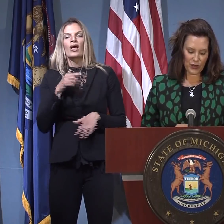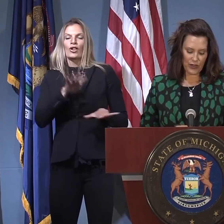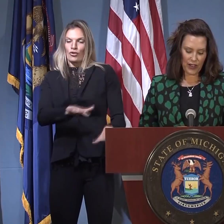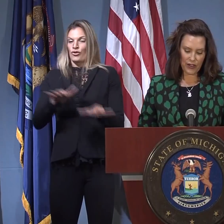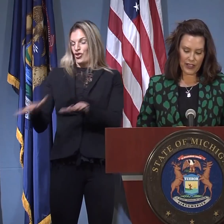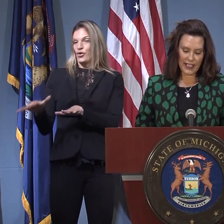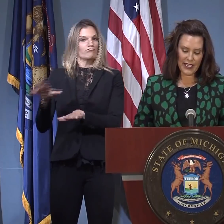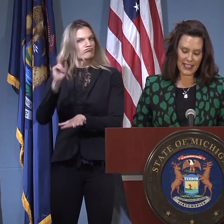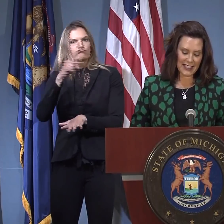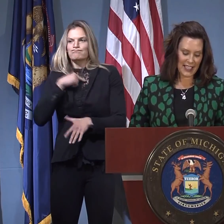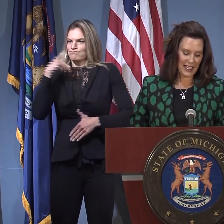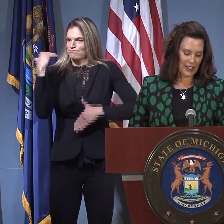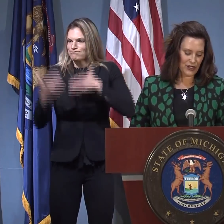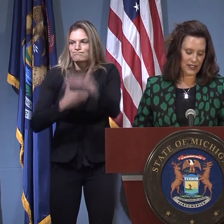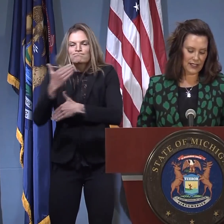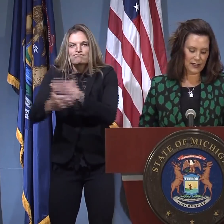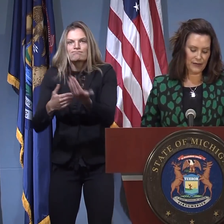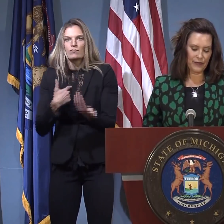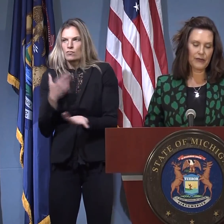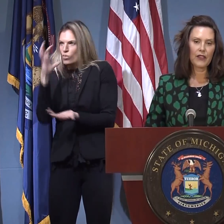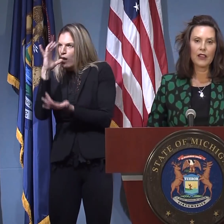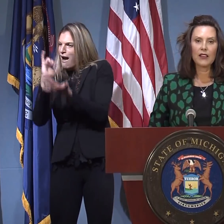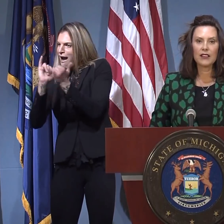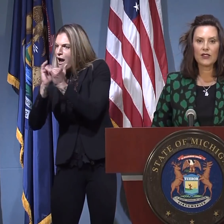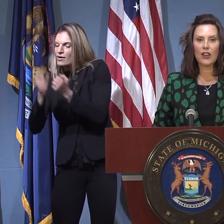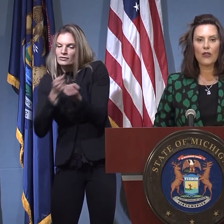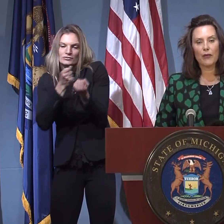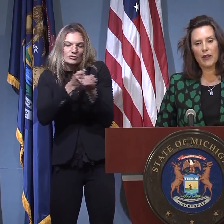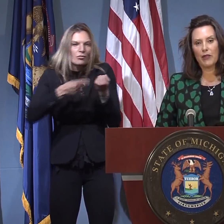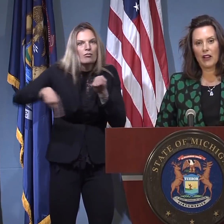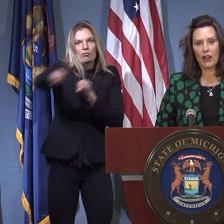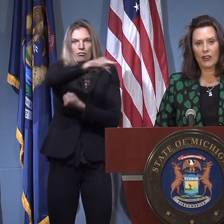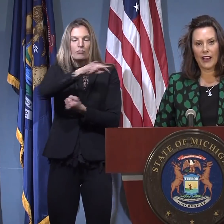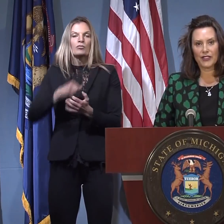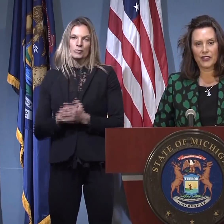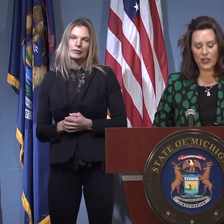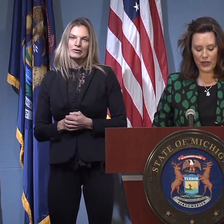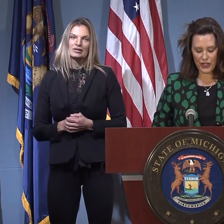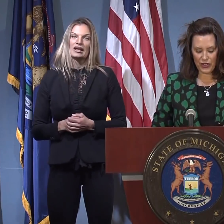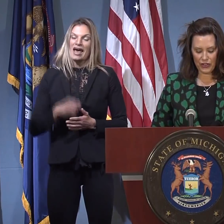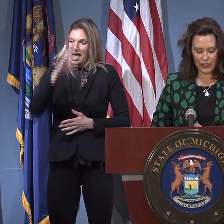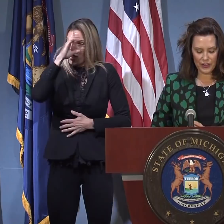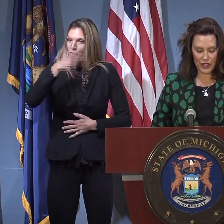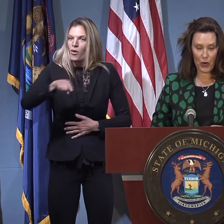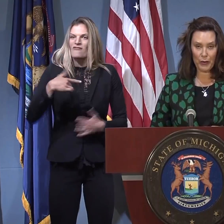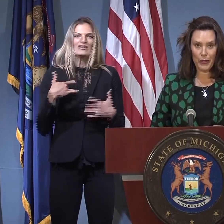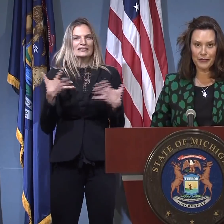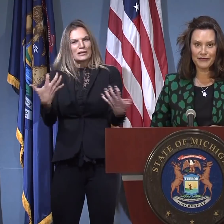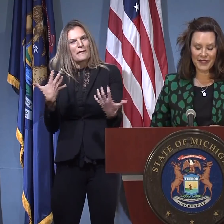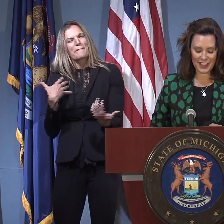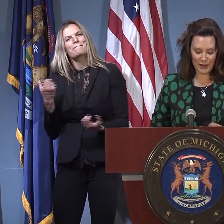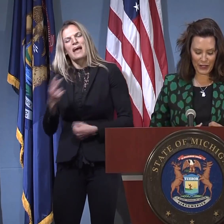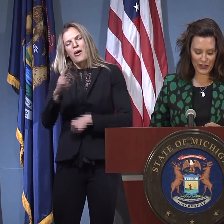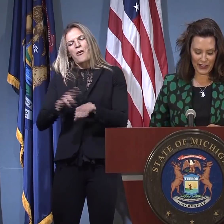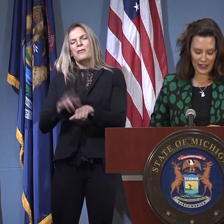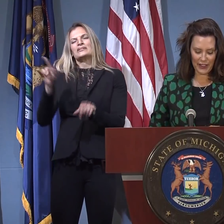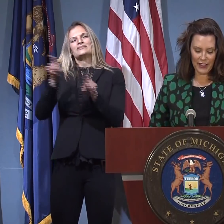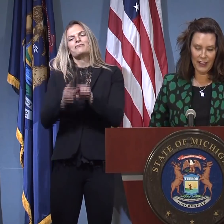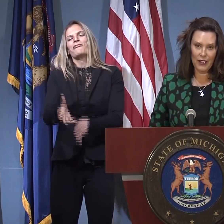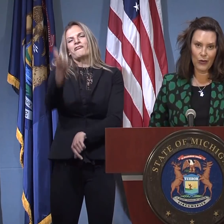THE STATE. THROUGH THE LEADERSHIP OF OF THE MEDC AND COORDINATION WITH OTHER KEY STATE ALLEGE GNSIES.